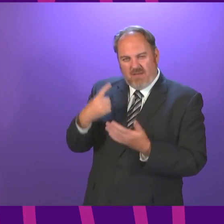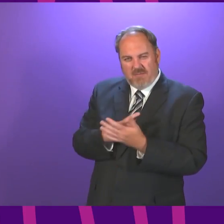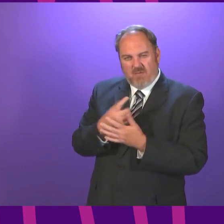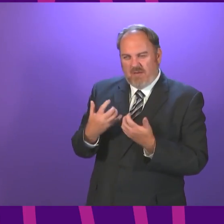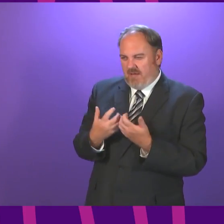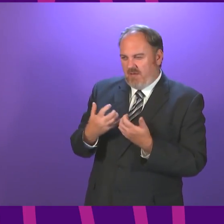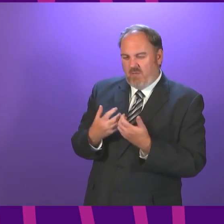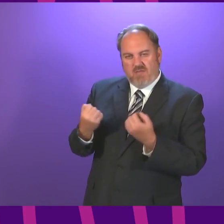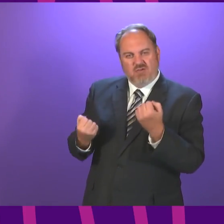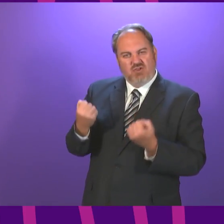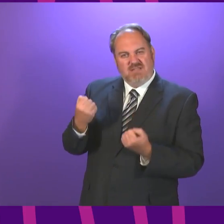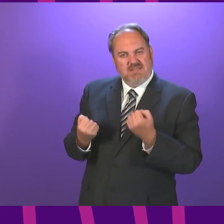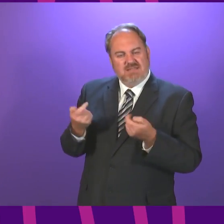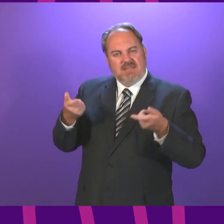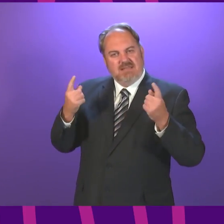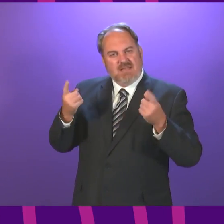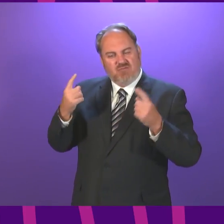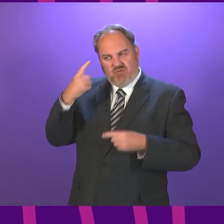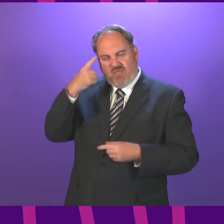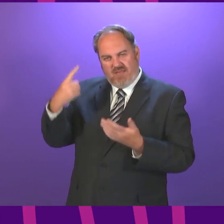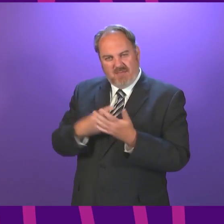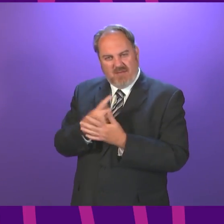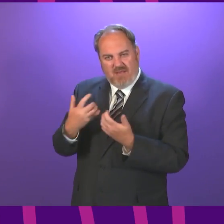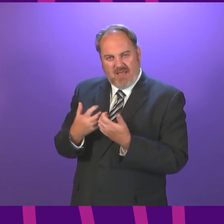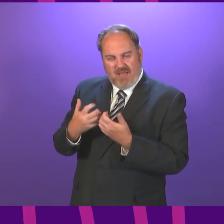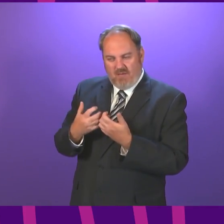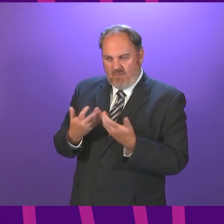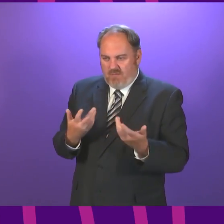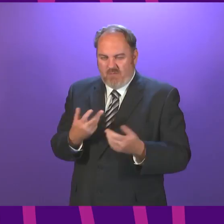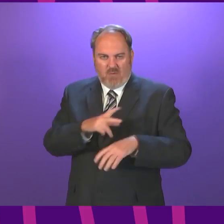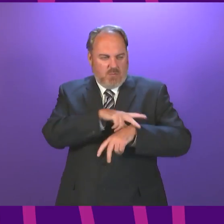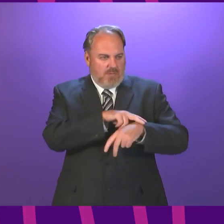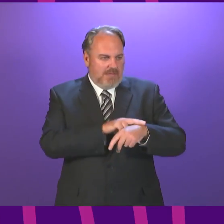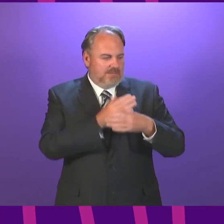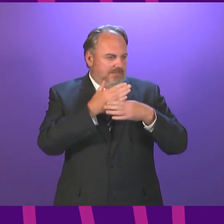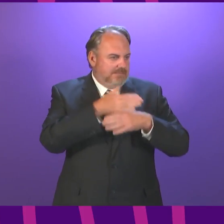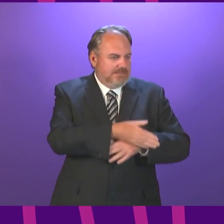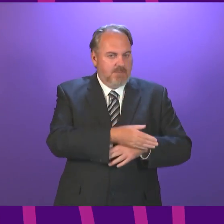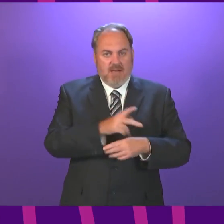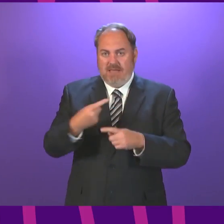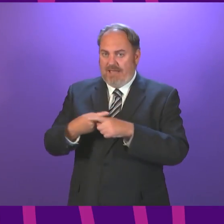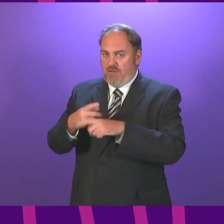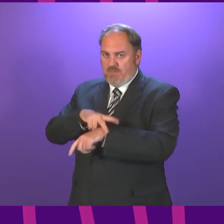in England, police and crime commissioners have shown the way, including—as the minister